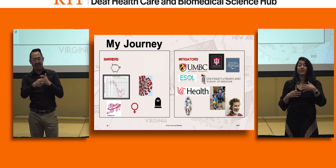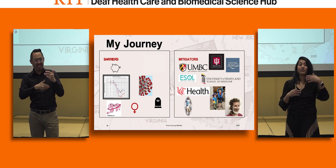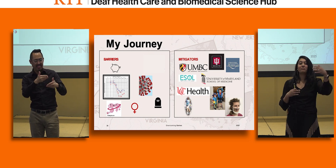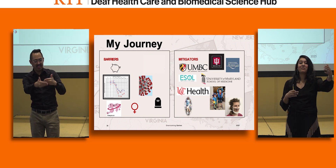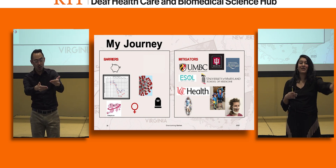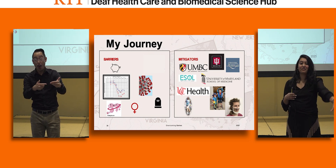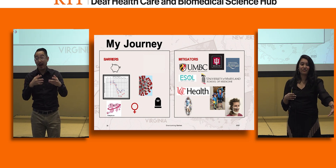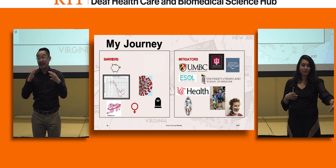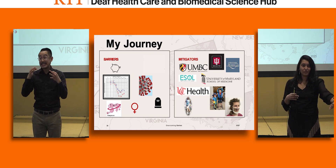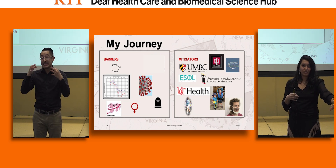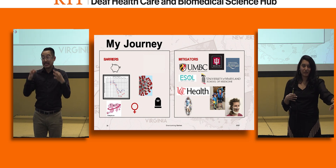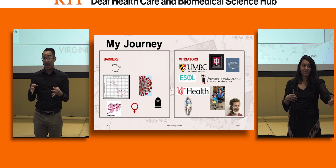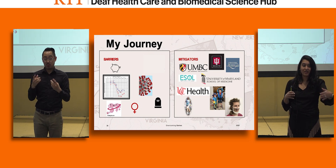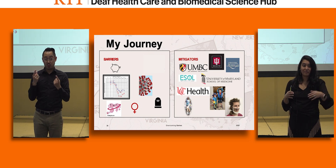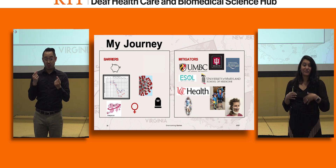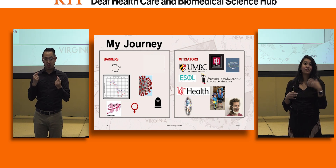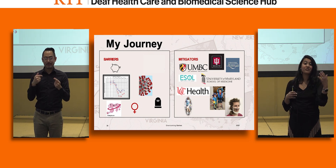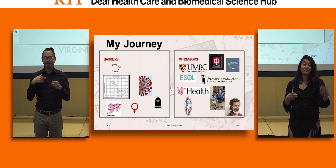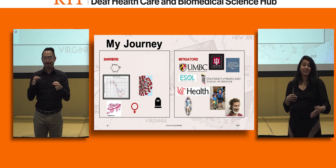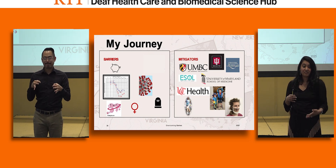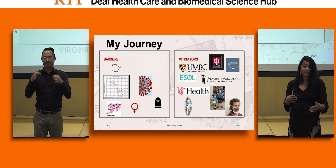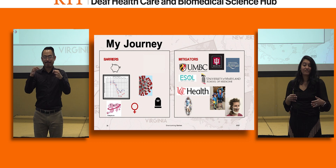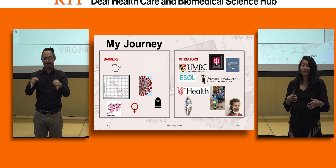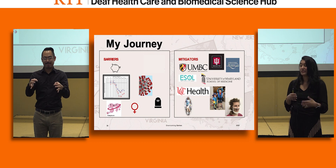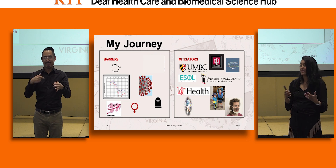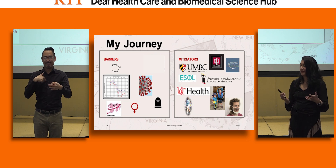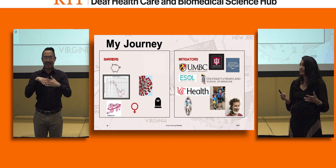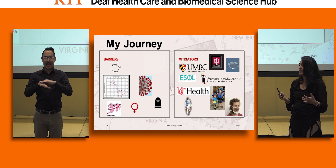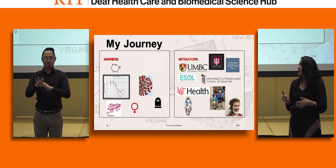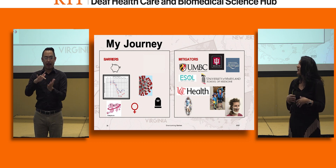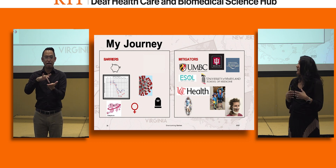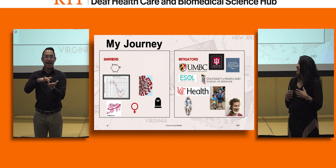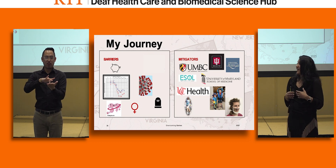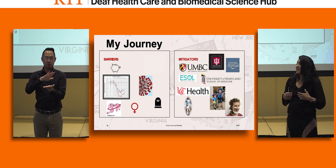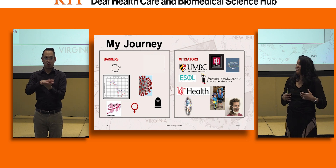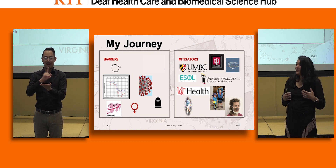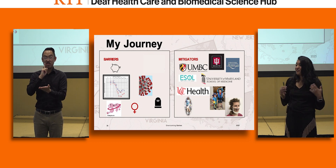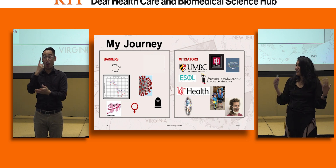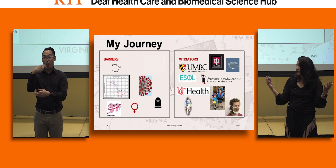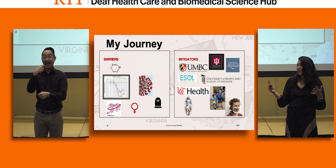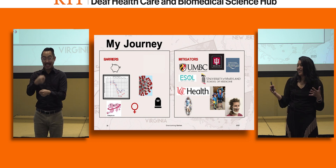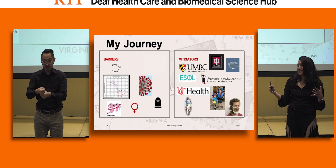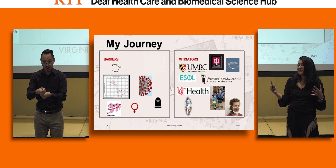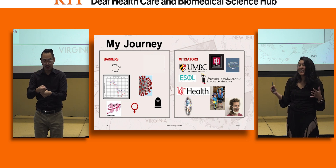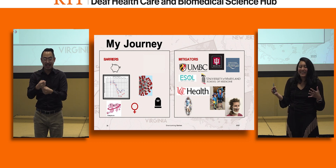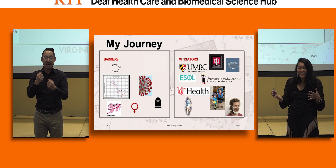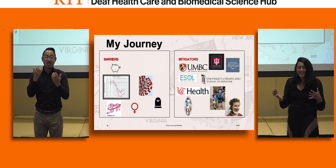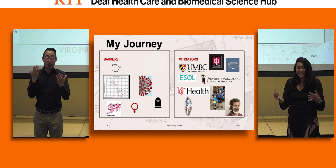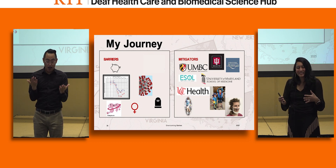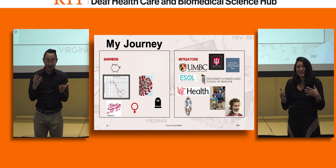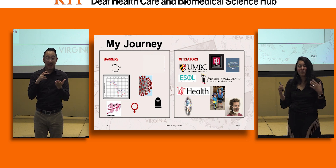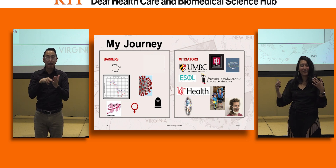my medical school matriculation for a year. So, I had put forward all this money to apply